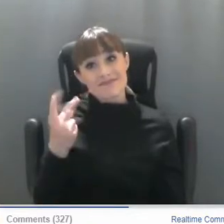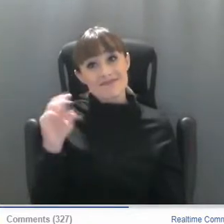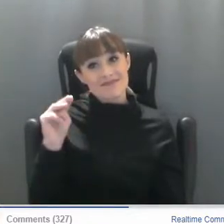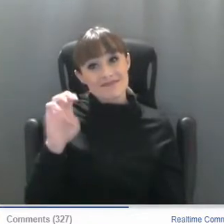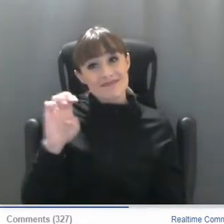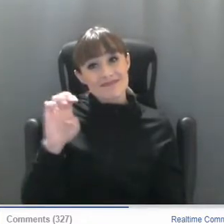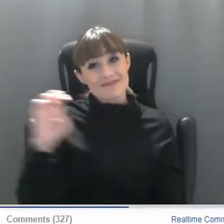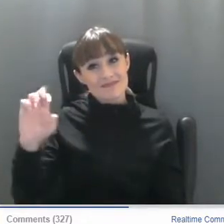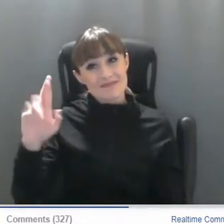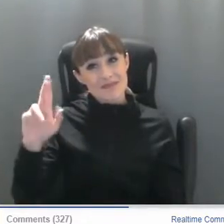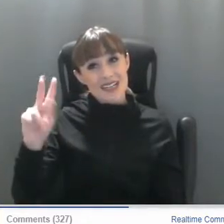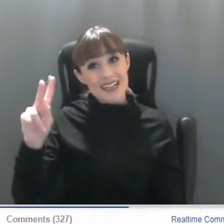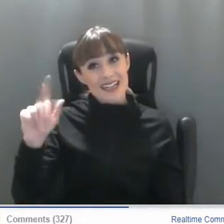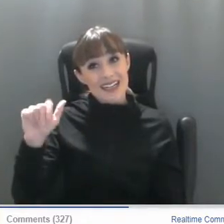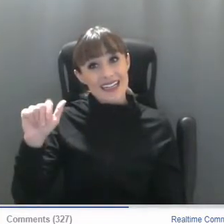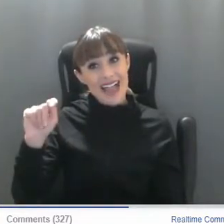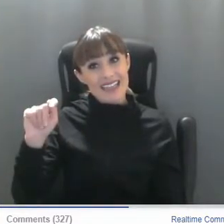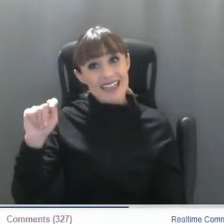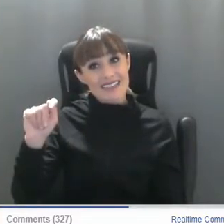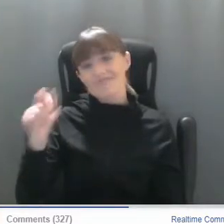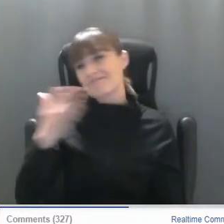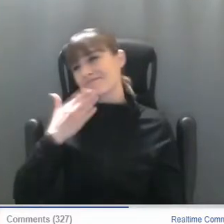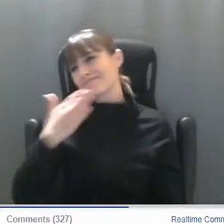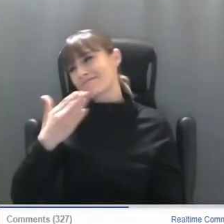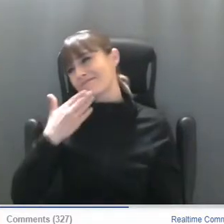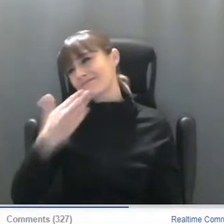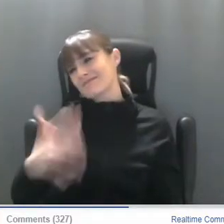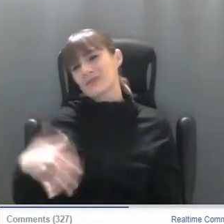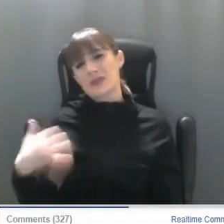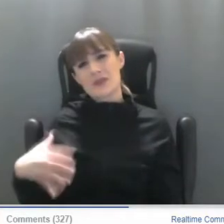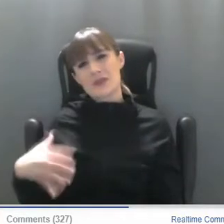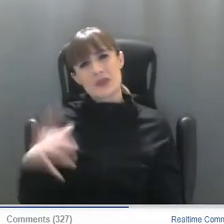Thank you, you guys. We've had some awesome donations rolling in.